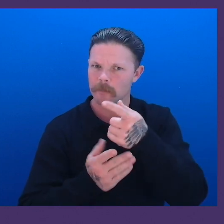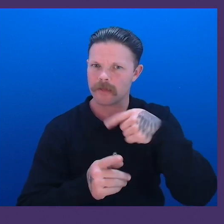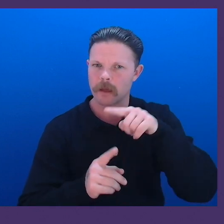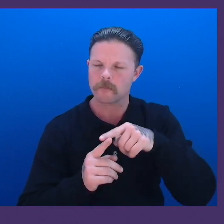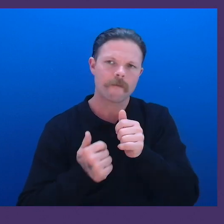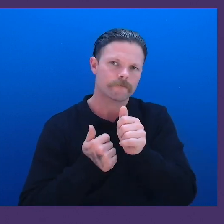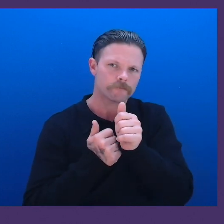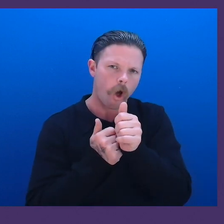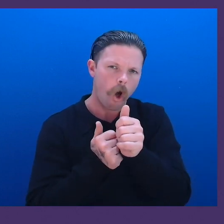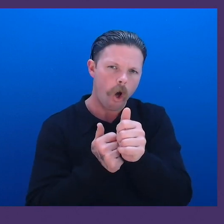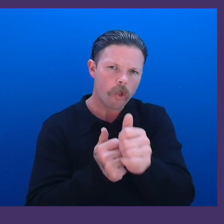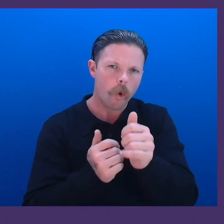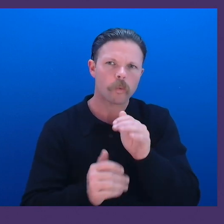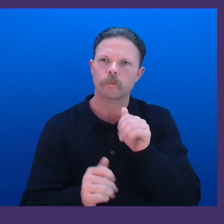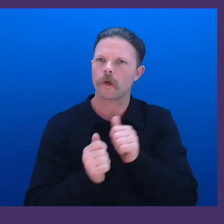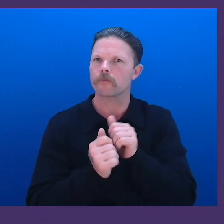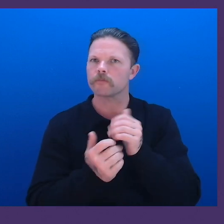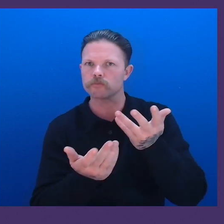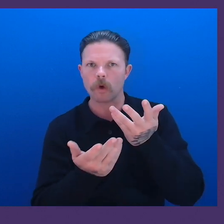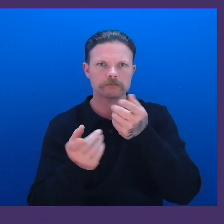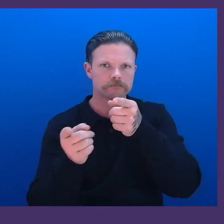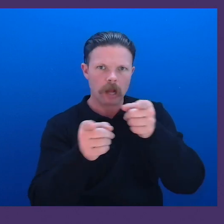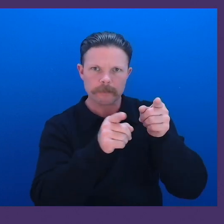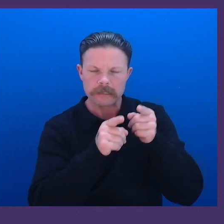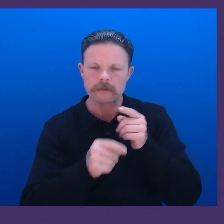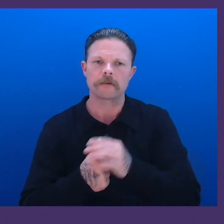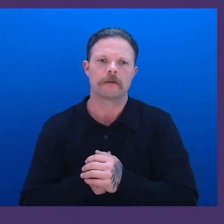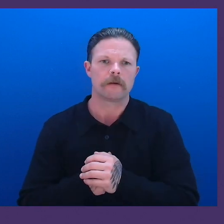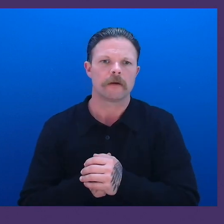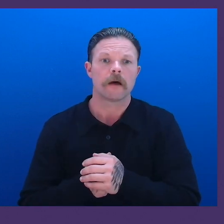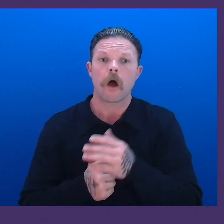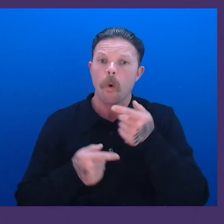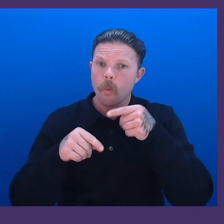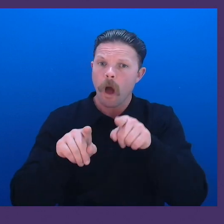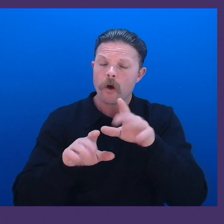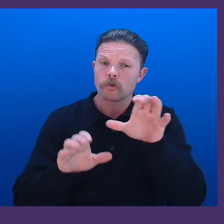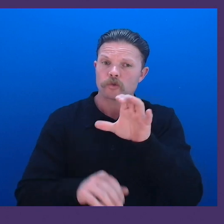And while you're doing all that, obviously keep in mind that your users have different abilities.